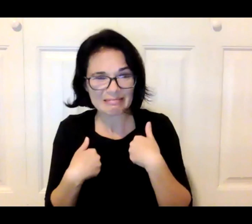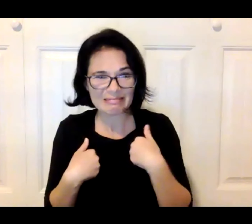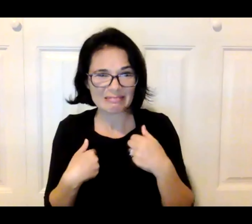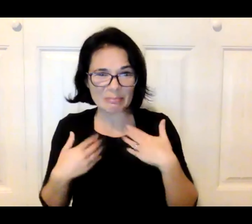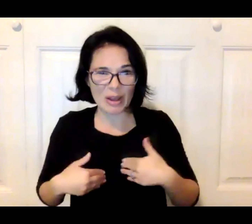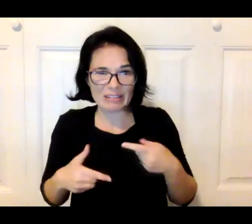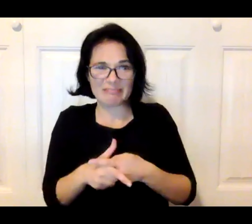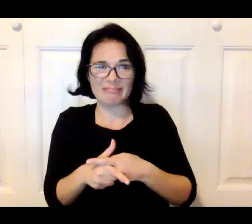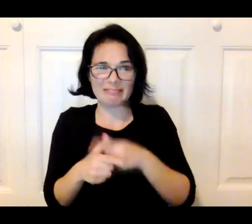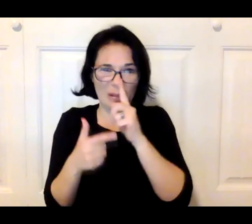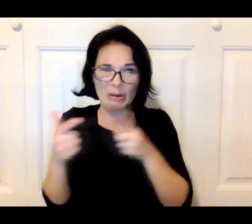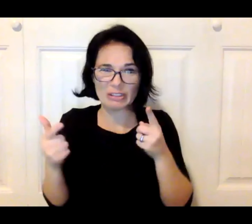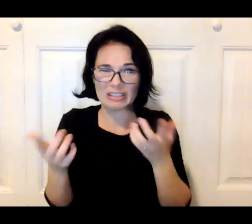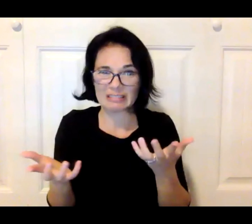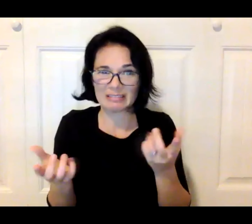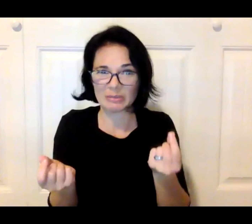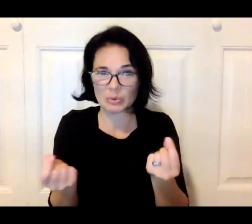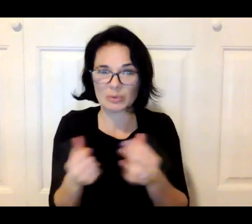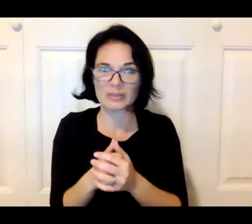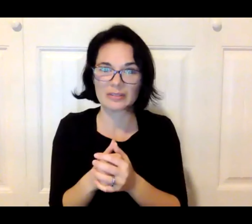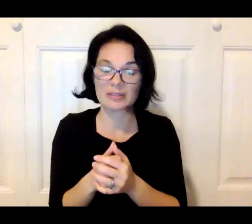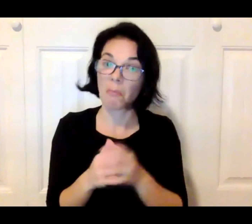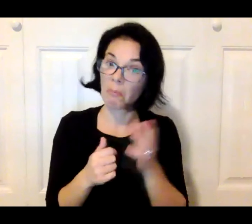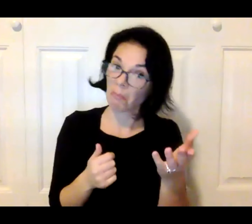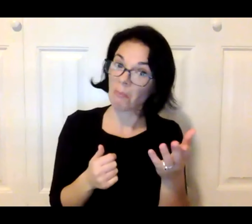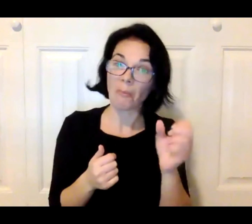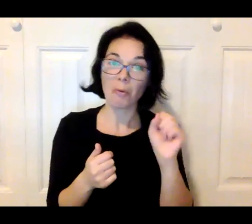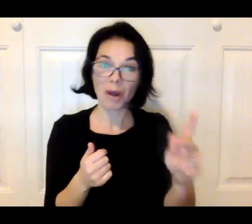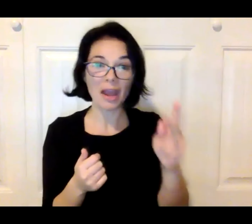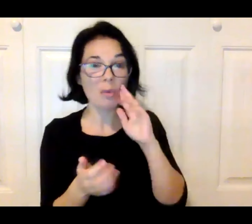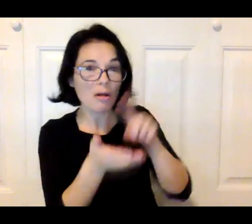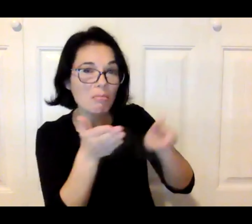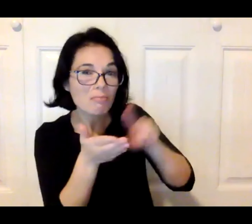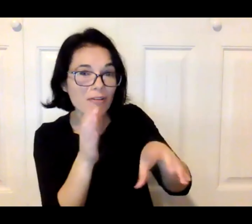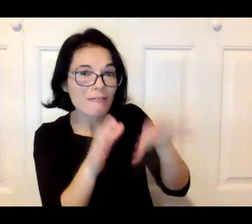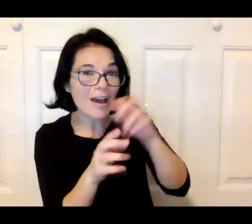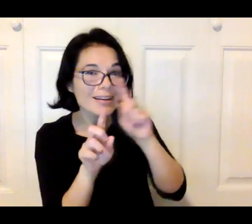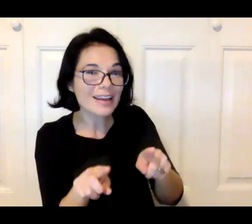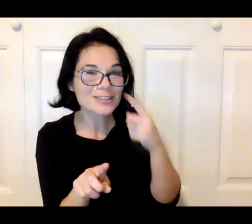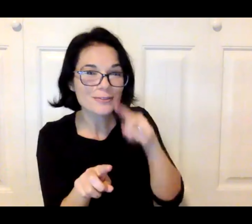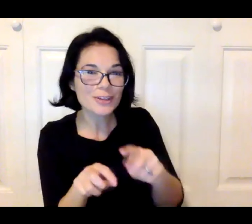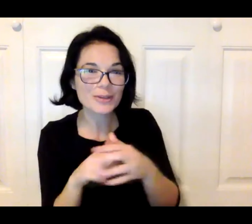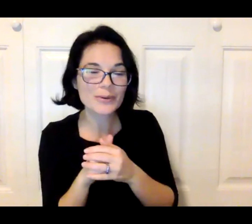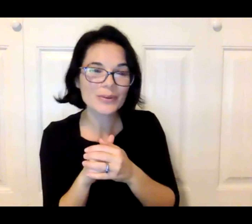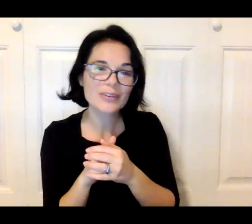housing, food–basically anything that you’re having a problem with, they can connect you.